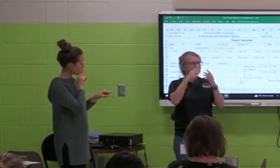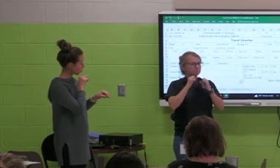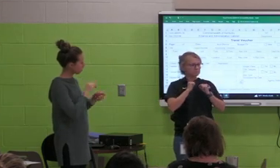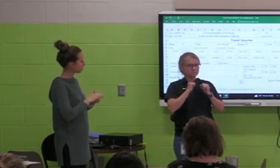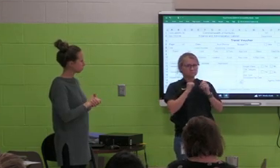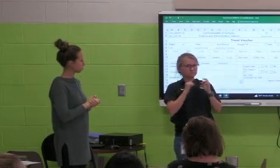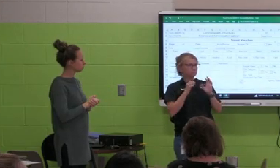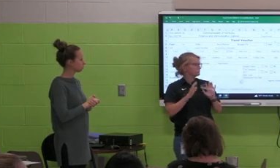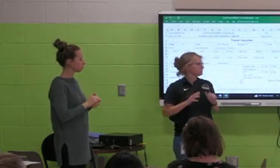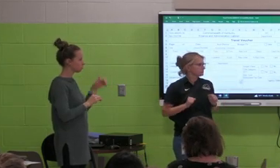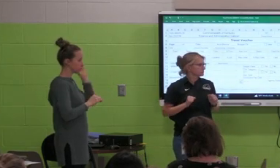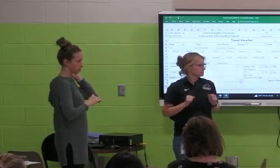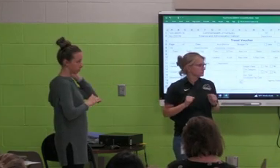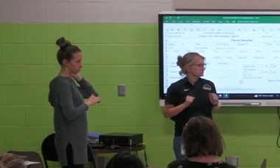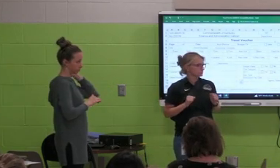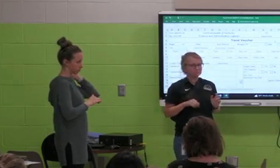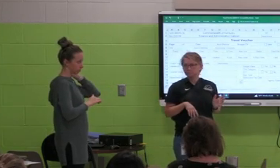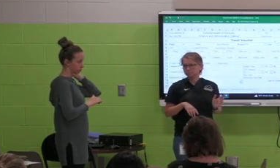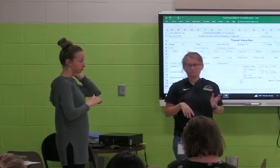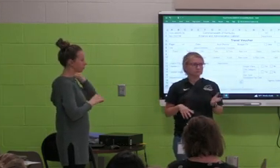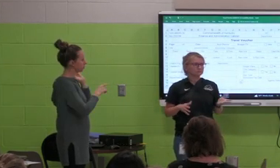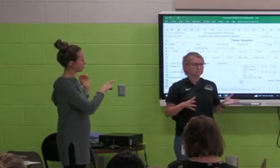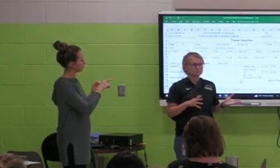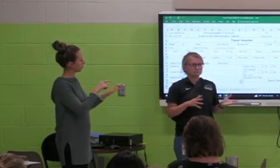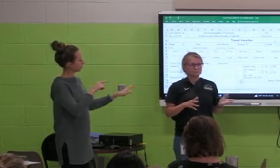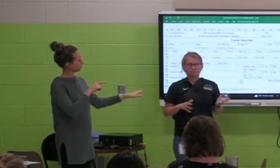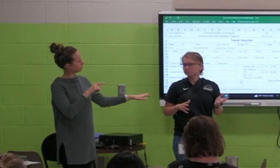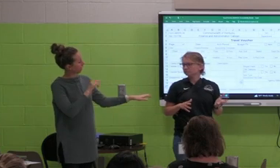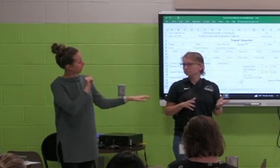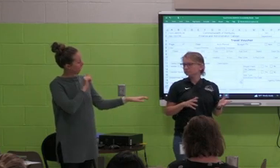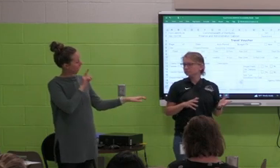probably a good place to start that's one of we us t-shirts Etc that type of thing